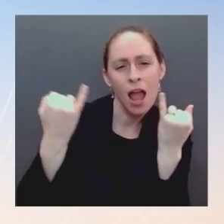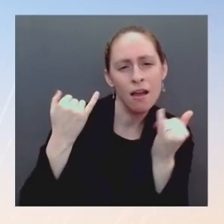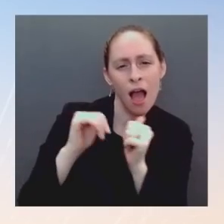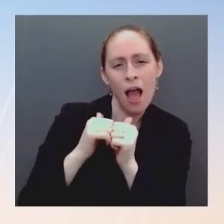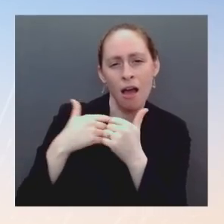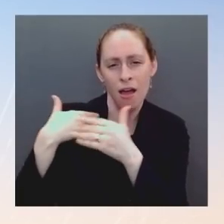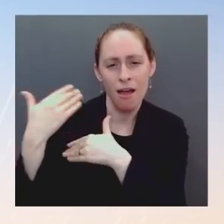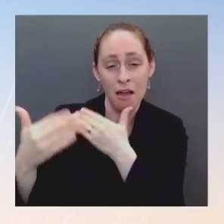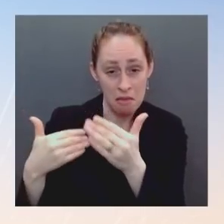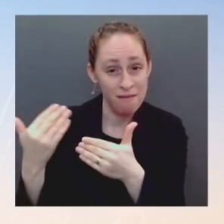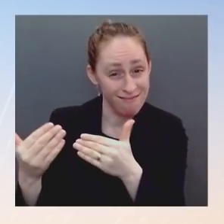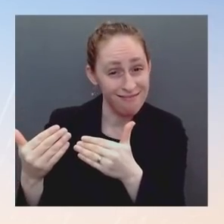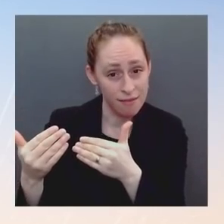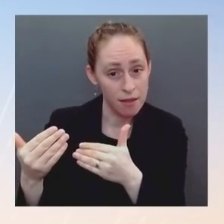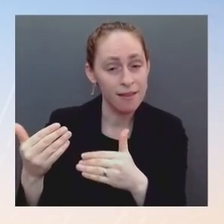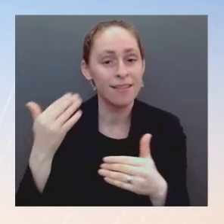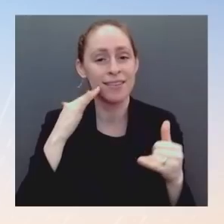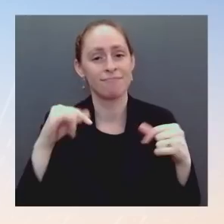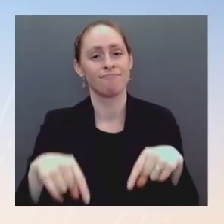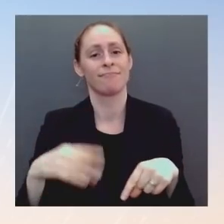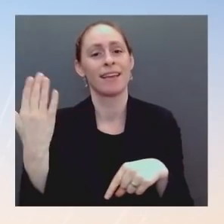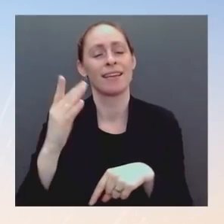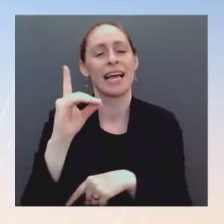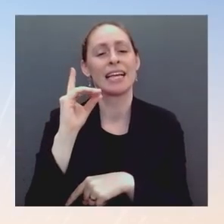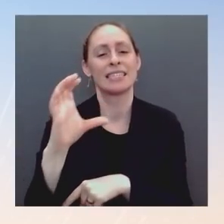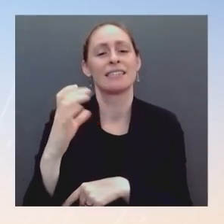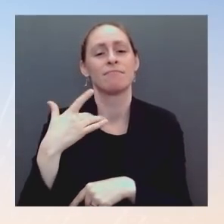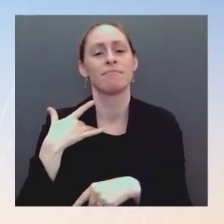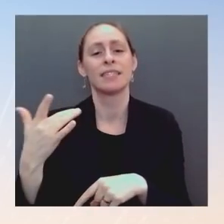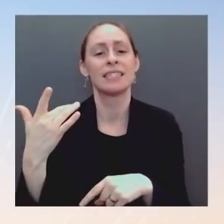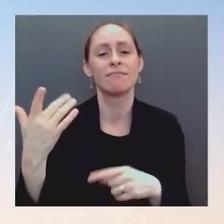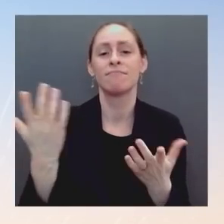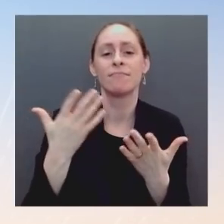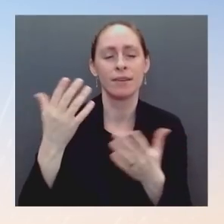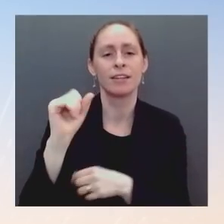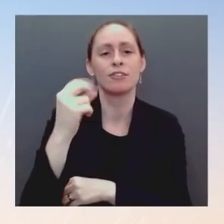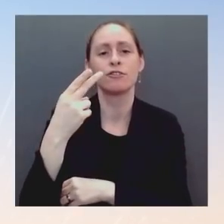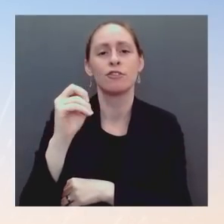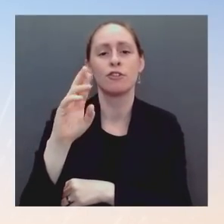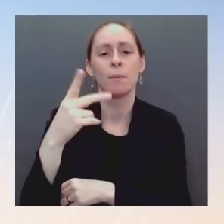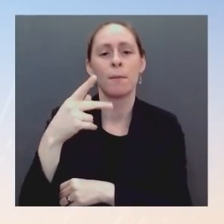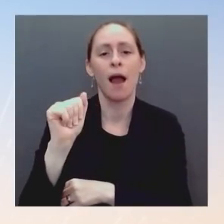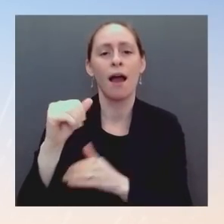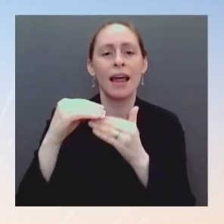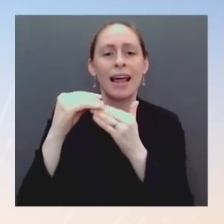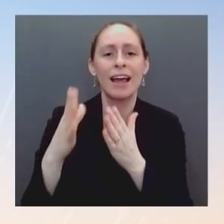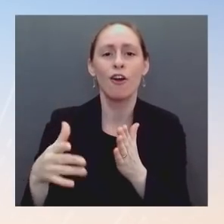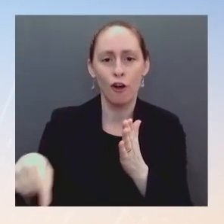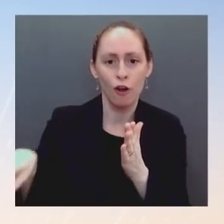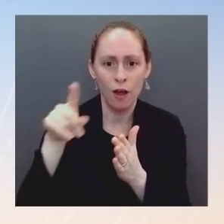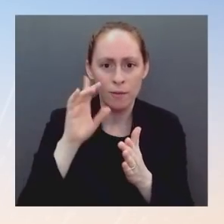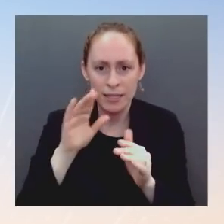The Press: Have you made any progress on that? Ms. Psaki: We've been making progress and expect we'll have more to announce for all of you hopefully soon.